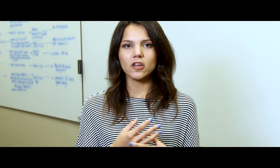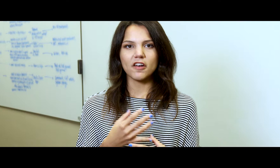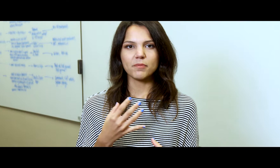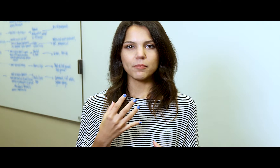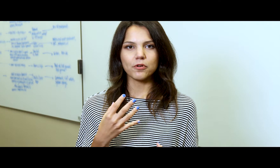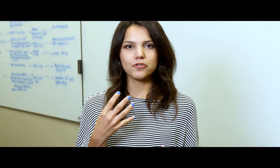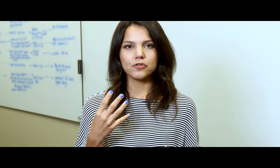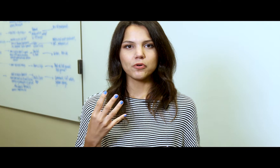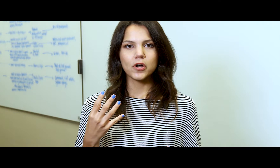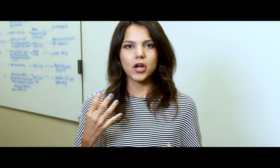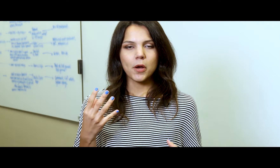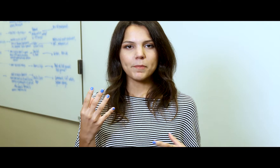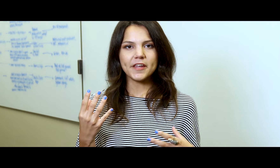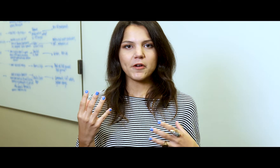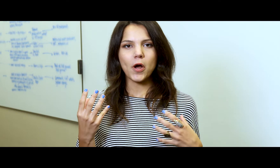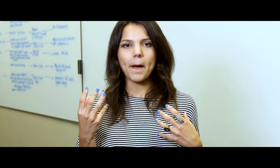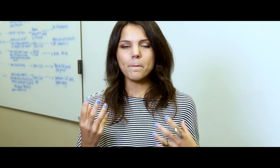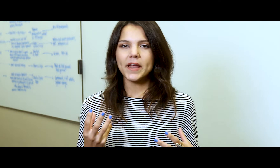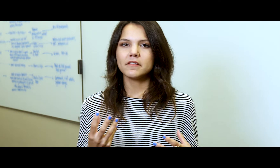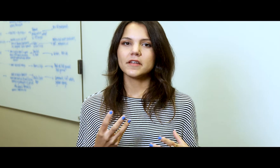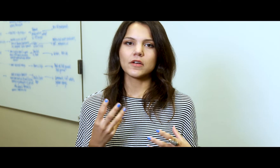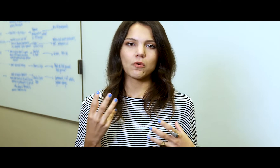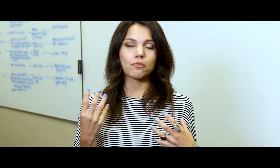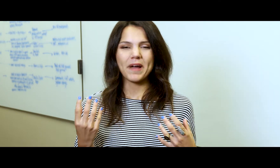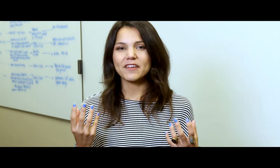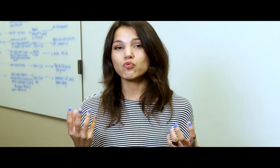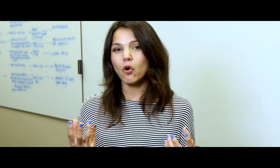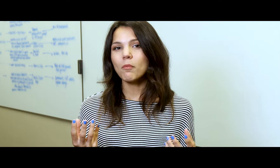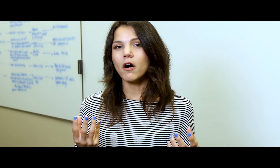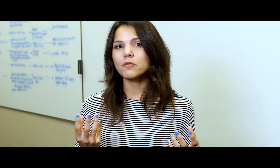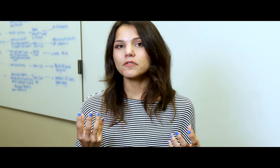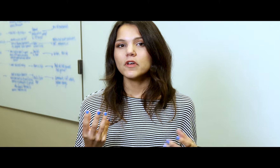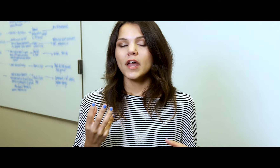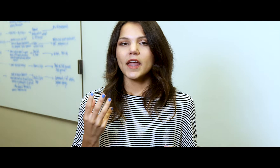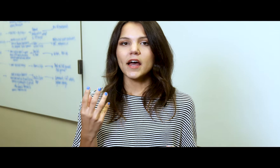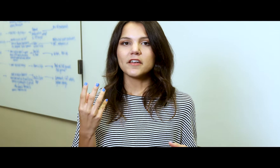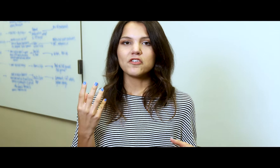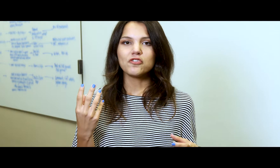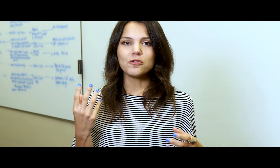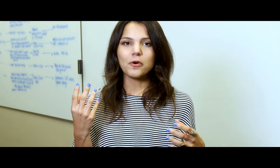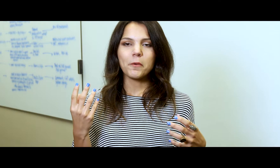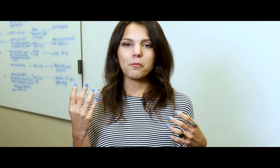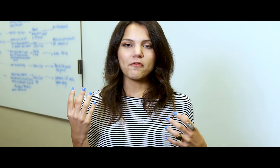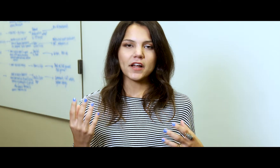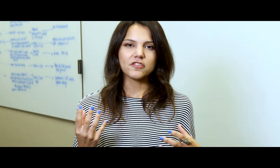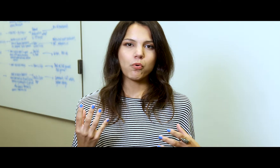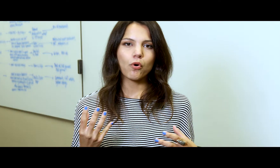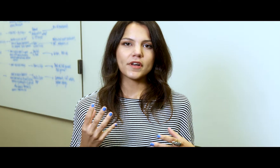and a lot of people to be amazing, I guess, role models and to provide support